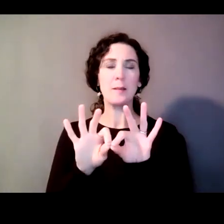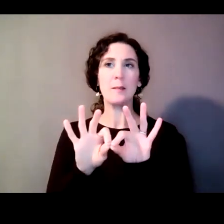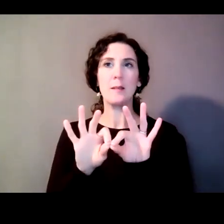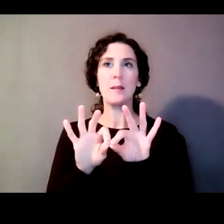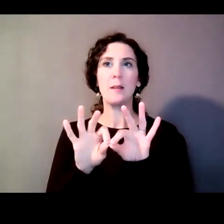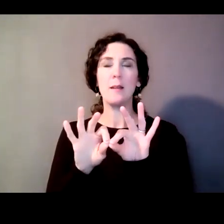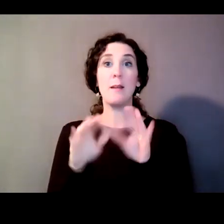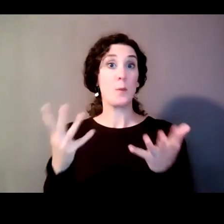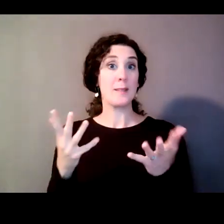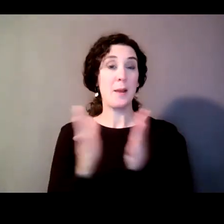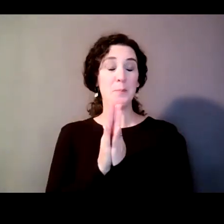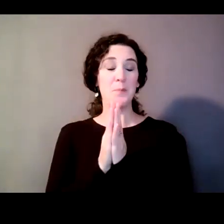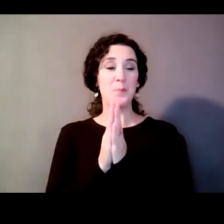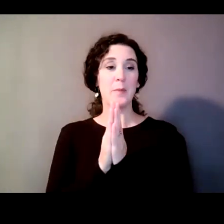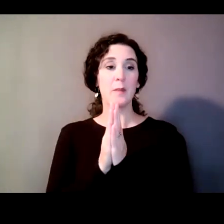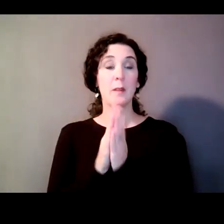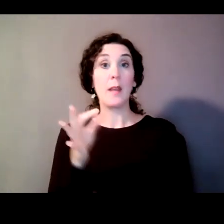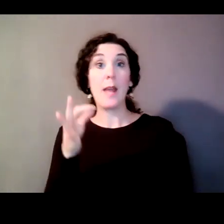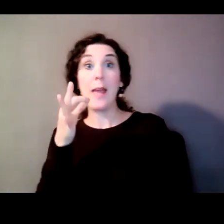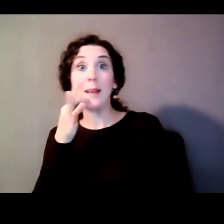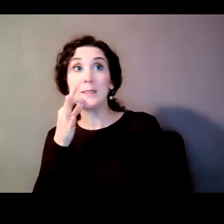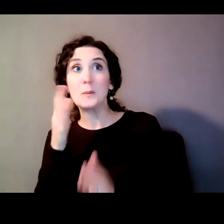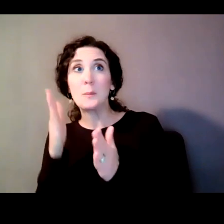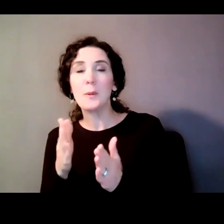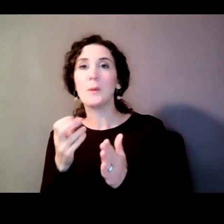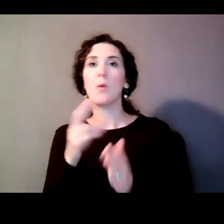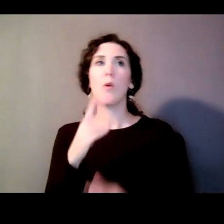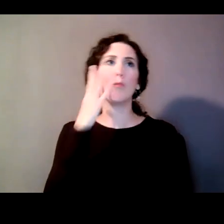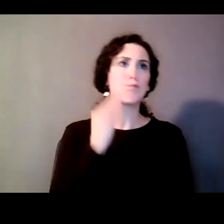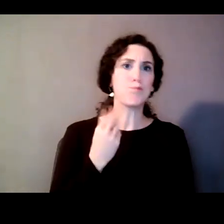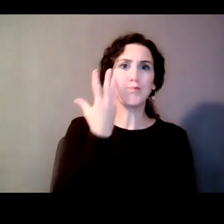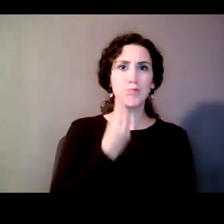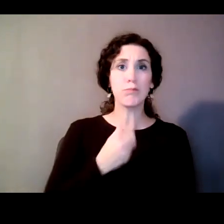and that is that as expert or as experienced as I might be in coffee,